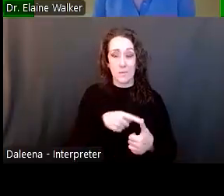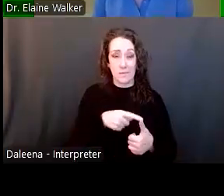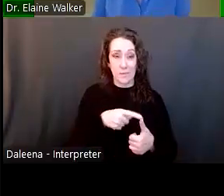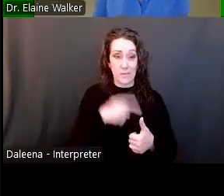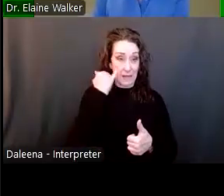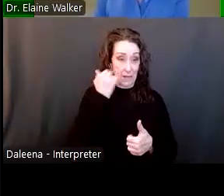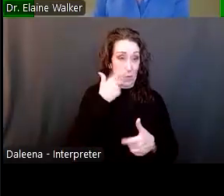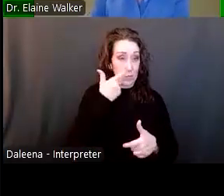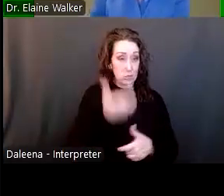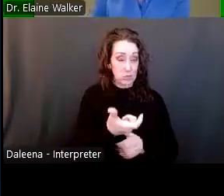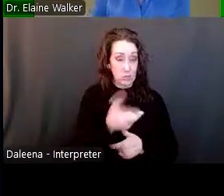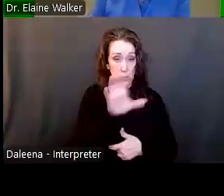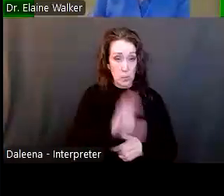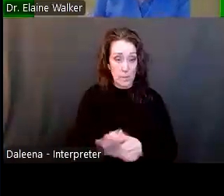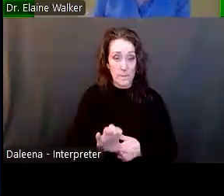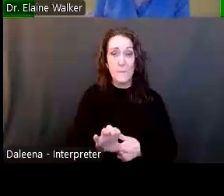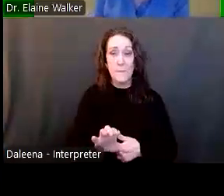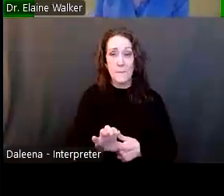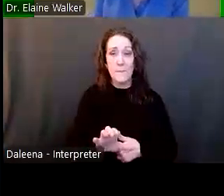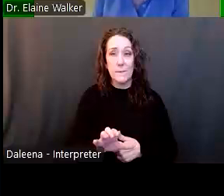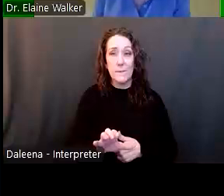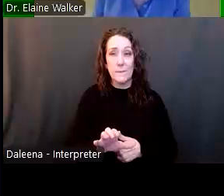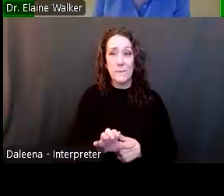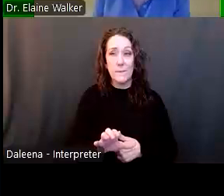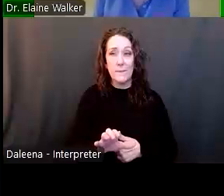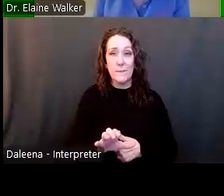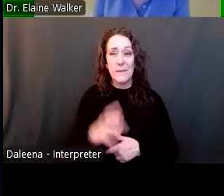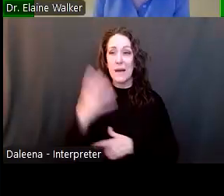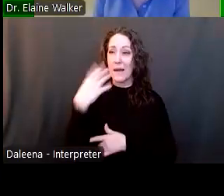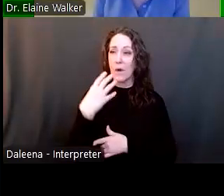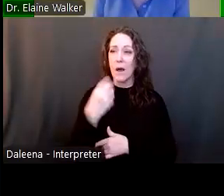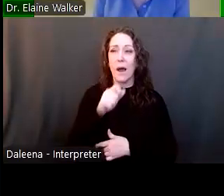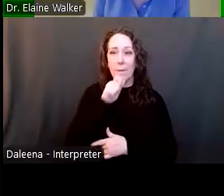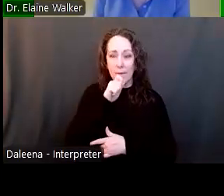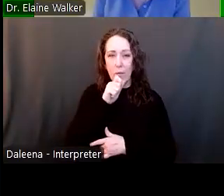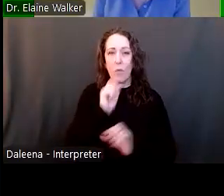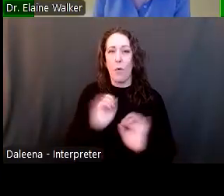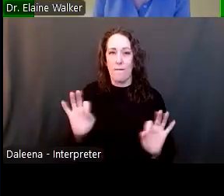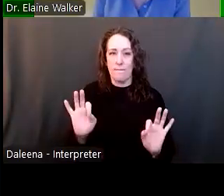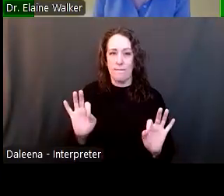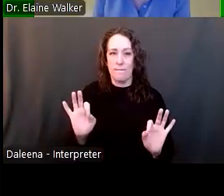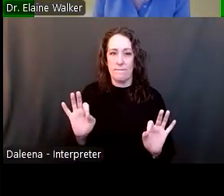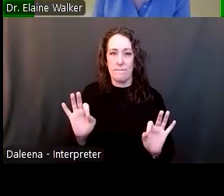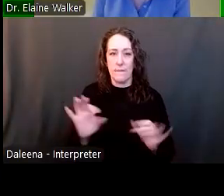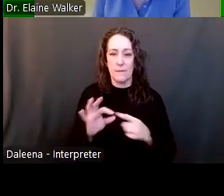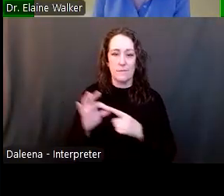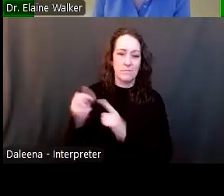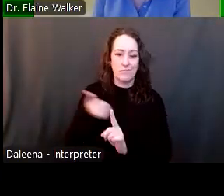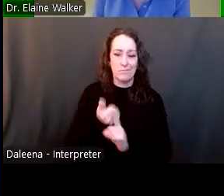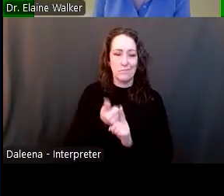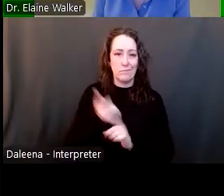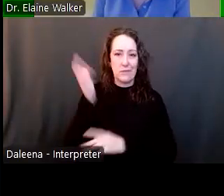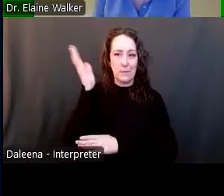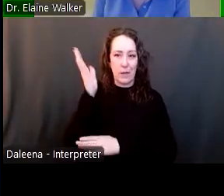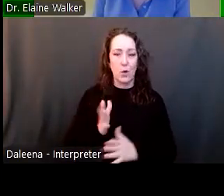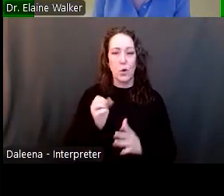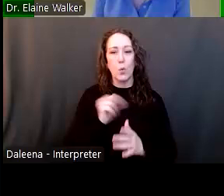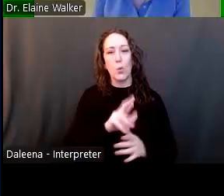Zoom um your cameras and microphones are turned off unless you're the speaker or an interpreter